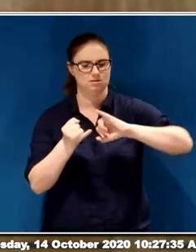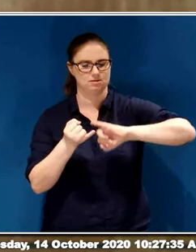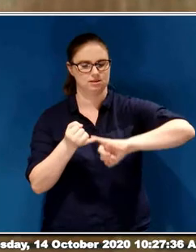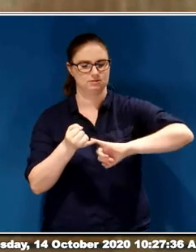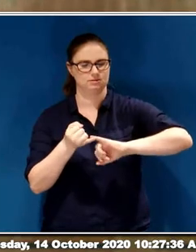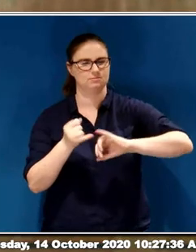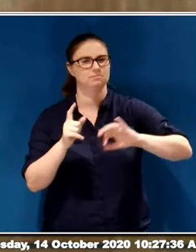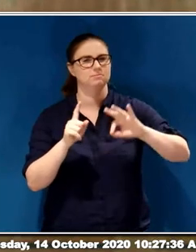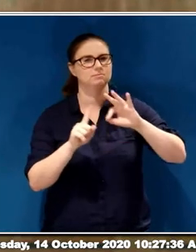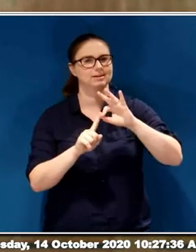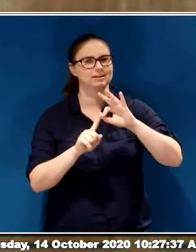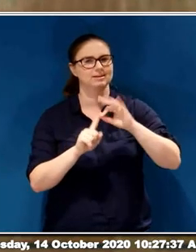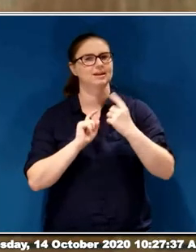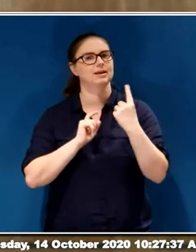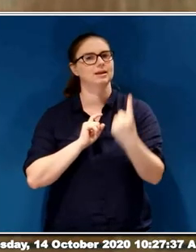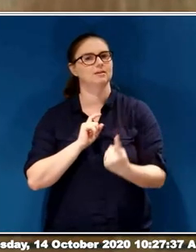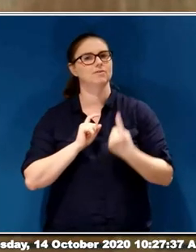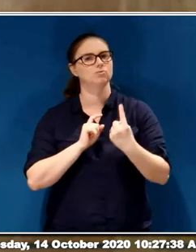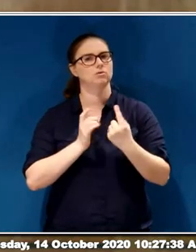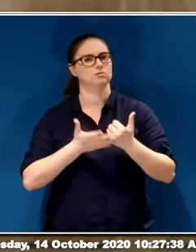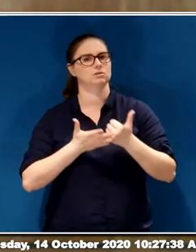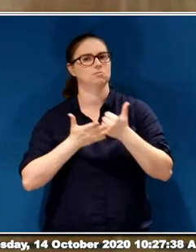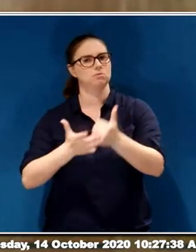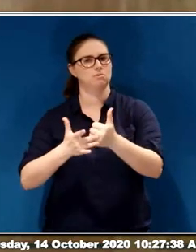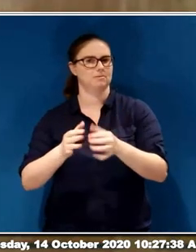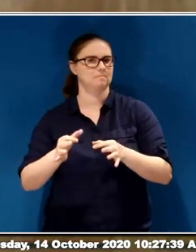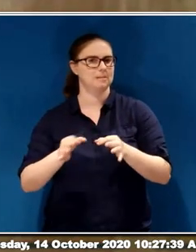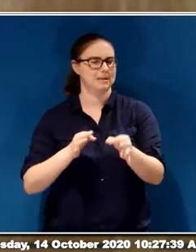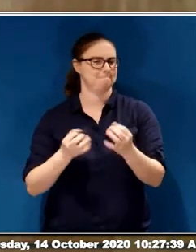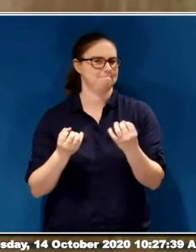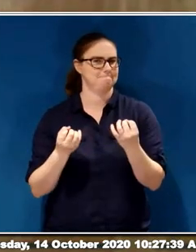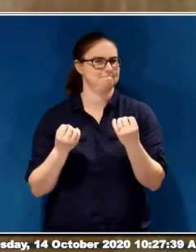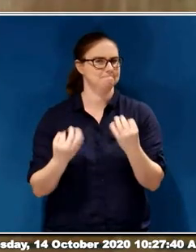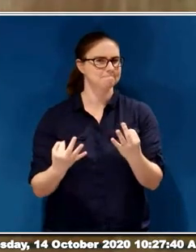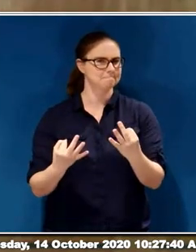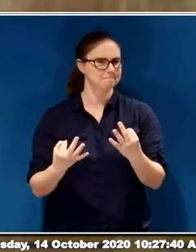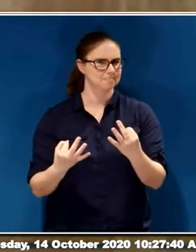I don't know, it was a bit concerning because I felt that from that point the